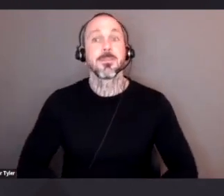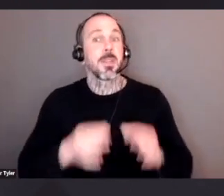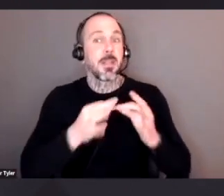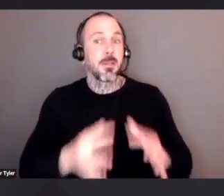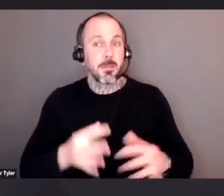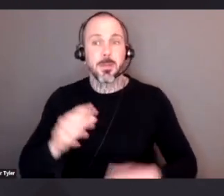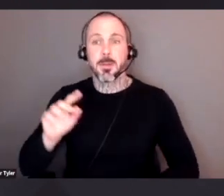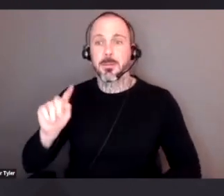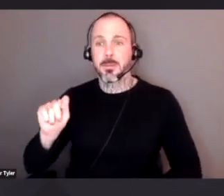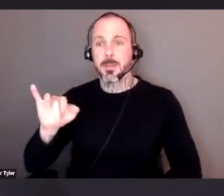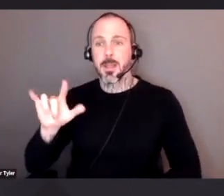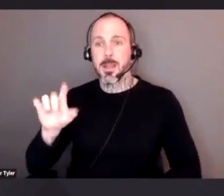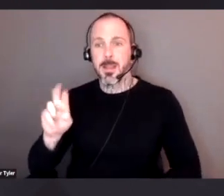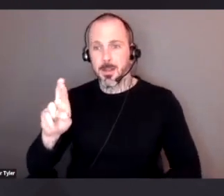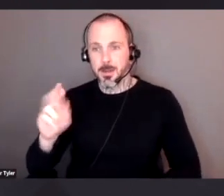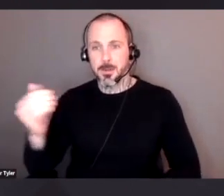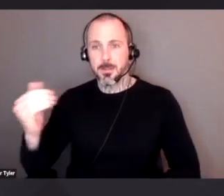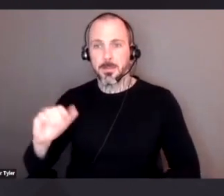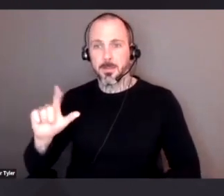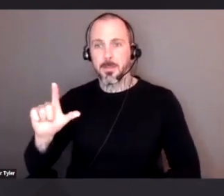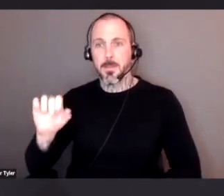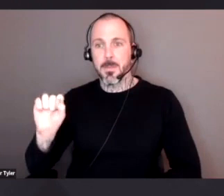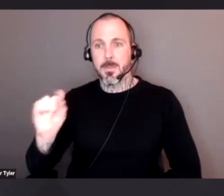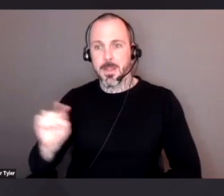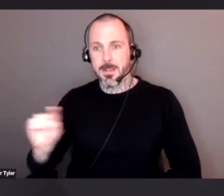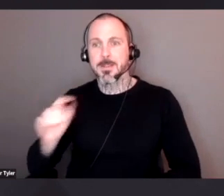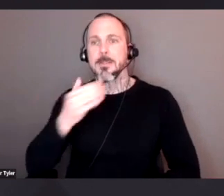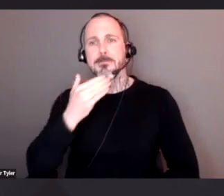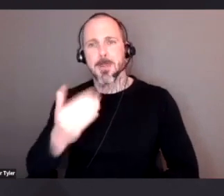Our technical support team will ensure that they are pinned alongside all speakers.